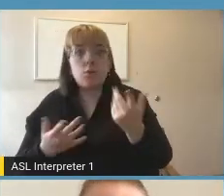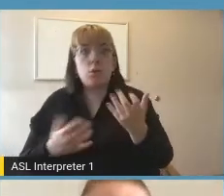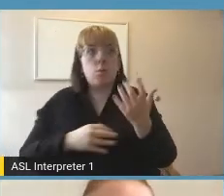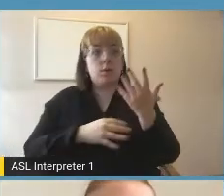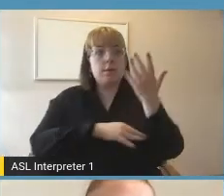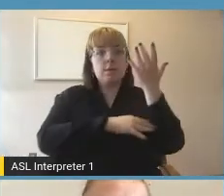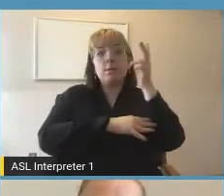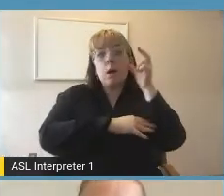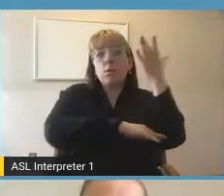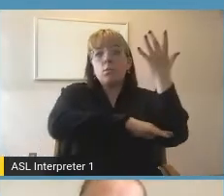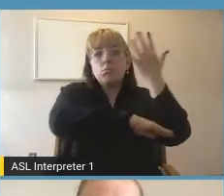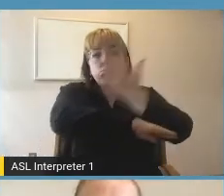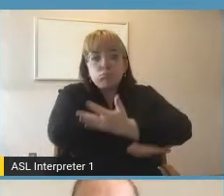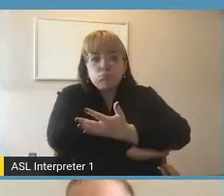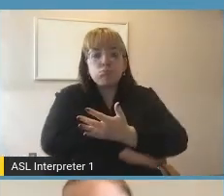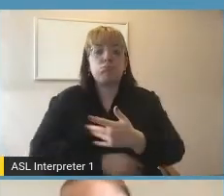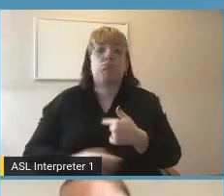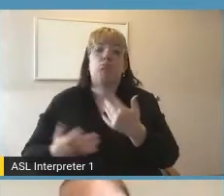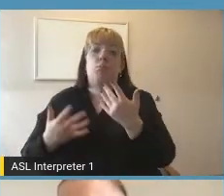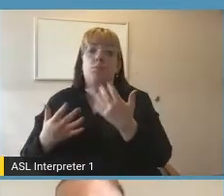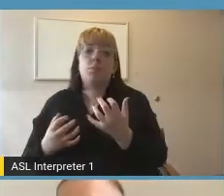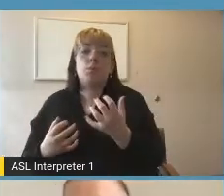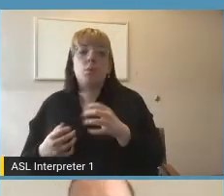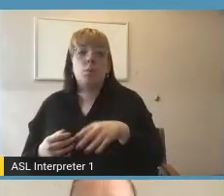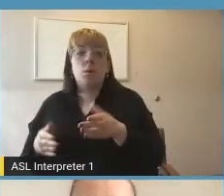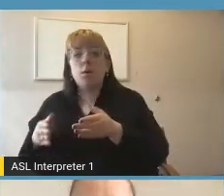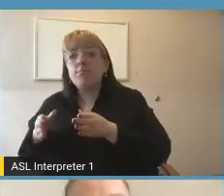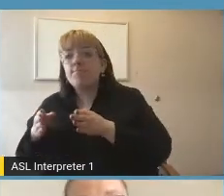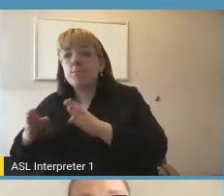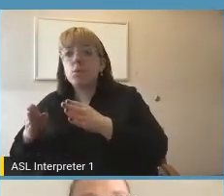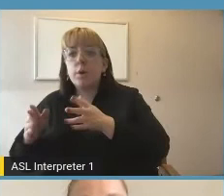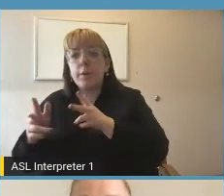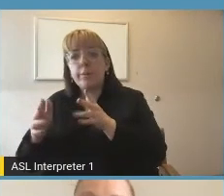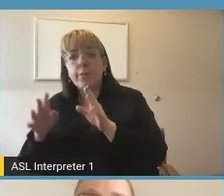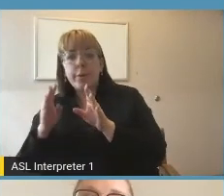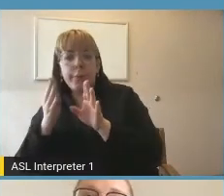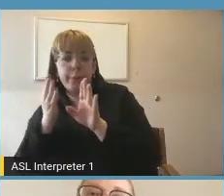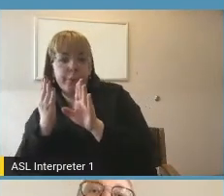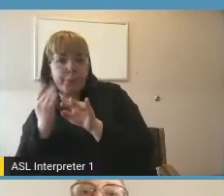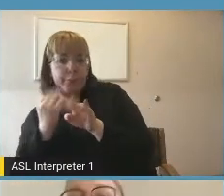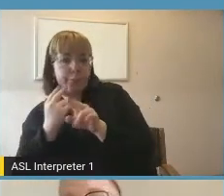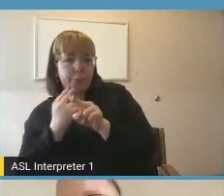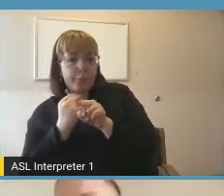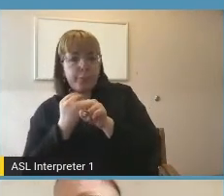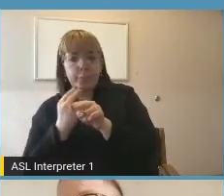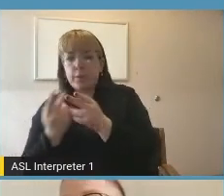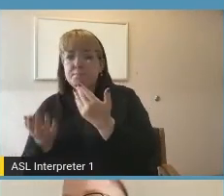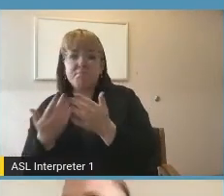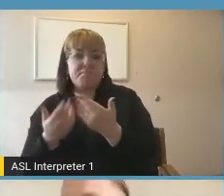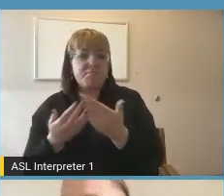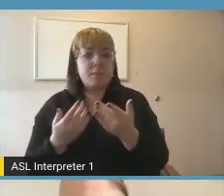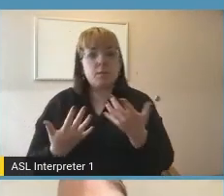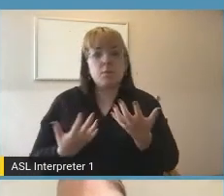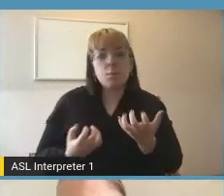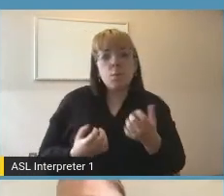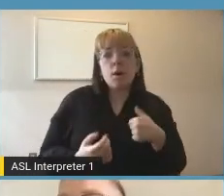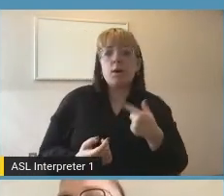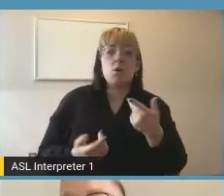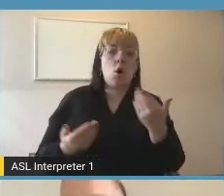sound of a teacup stirring, you want the sound of a Baltimore street, you want the sound of an underwater Icelandic harbor, these are all things I have found on free sound. Again,